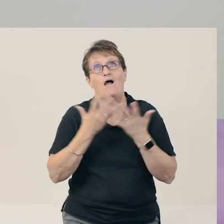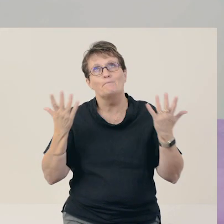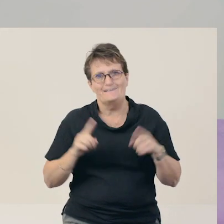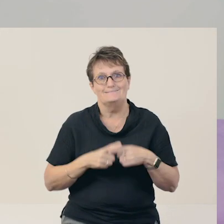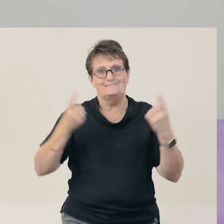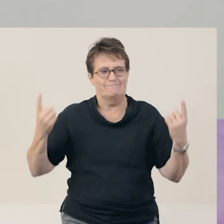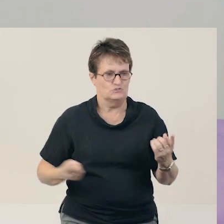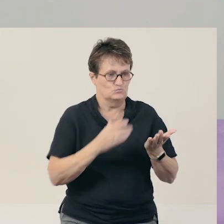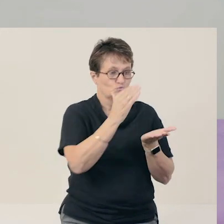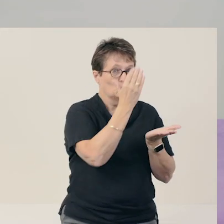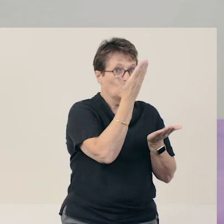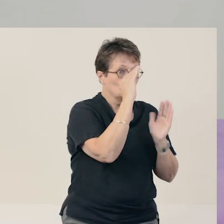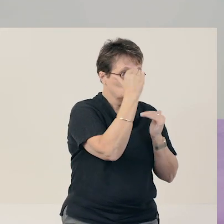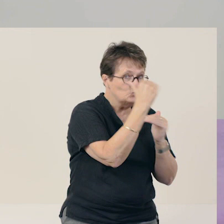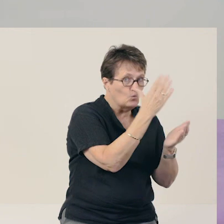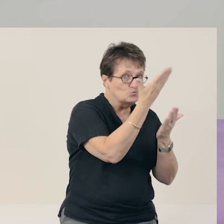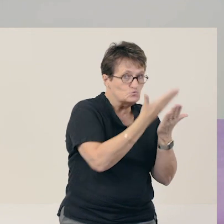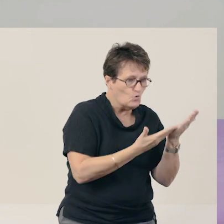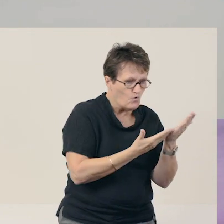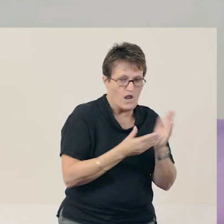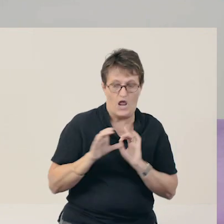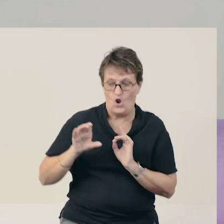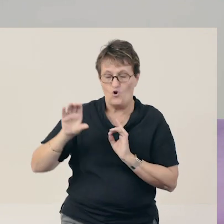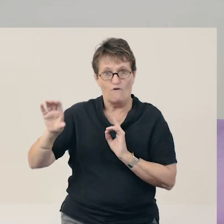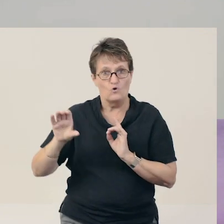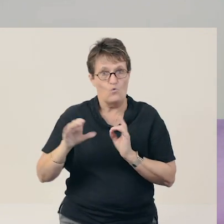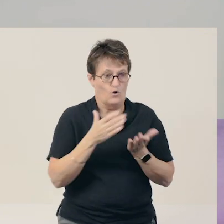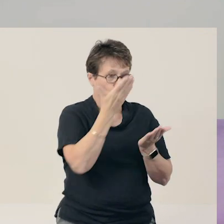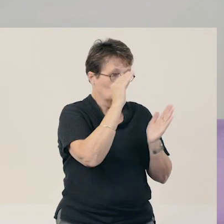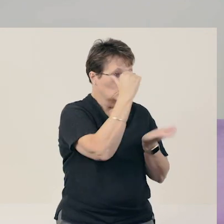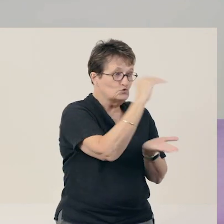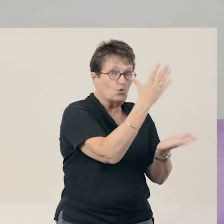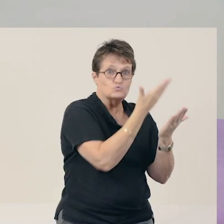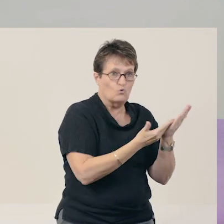between a short story and a novel is that the short story is, well, shorter.